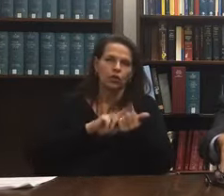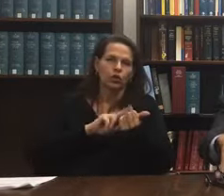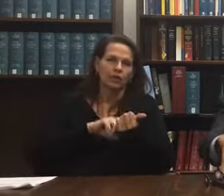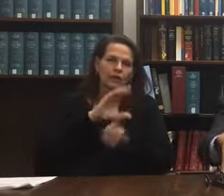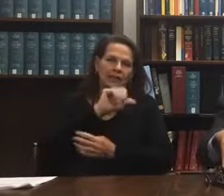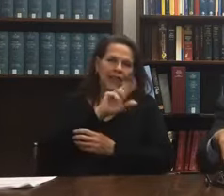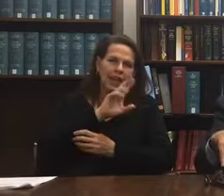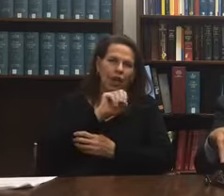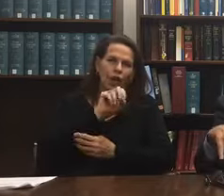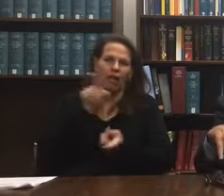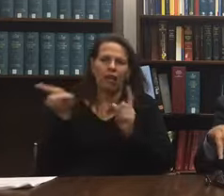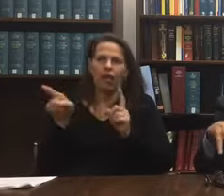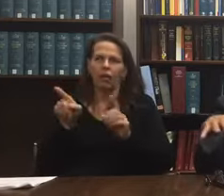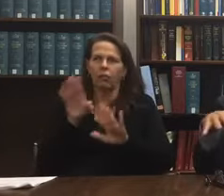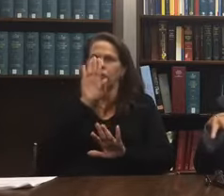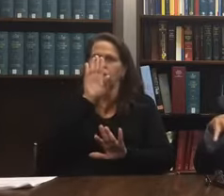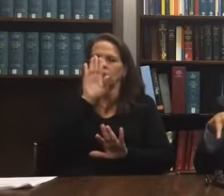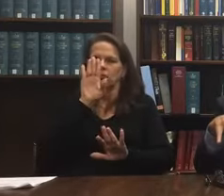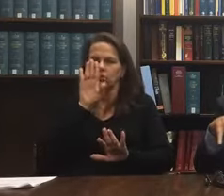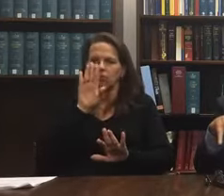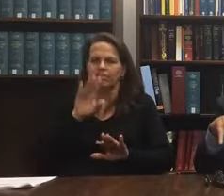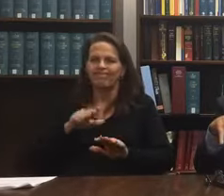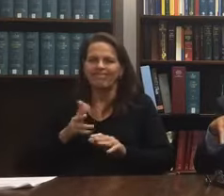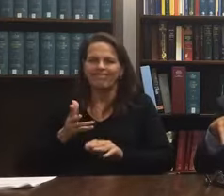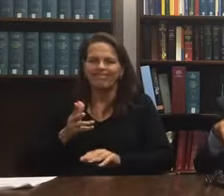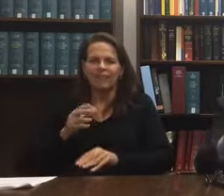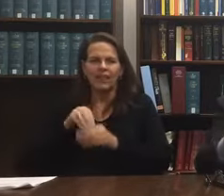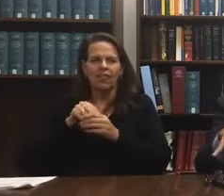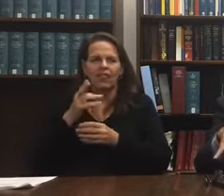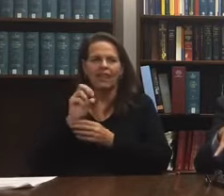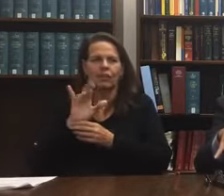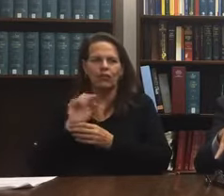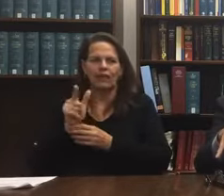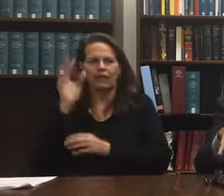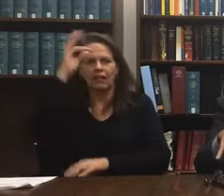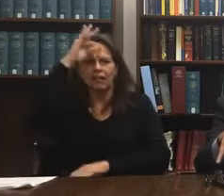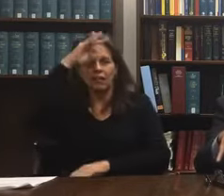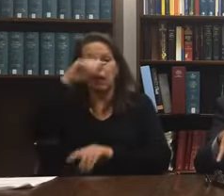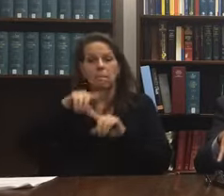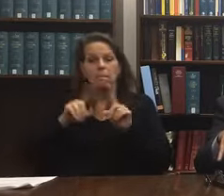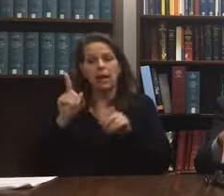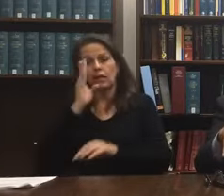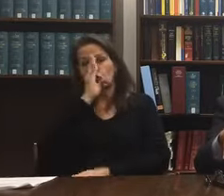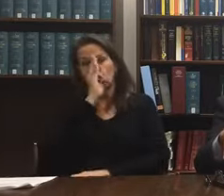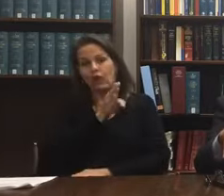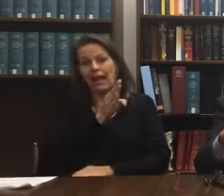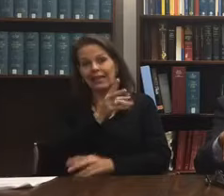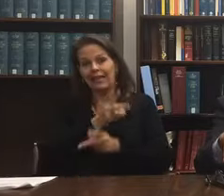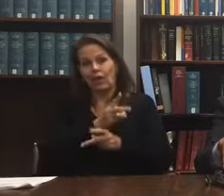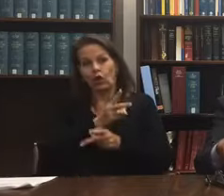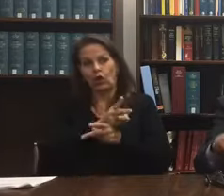that can trip them up in a hearing where they don't really know whereas you might get the direct care nurse but they're not as familiar with fair hearings so